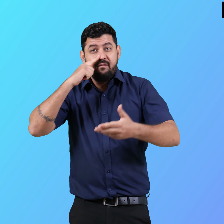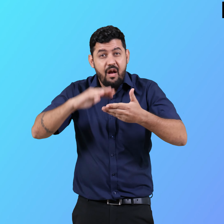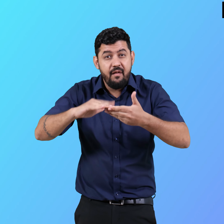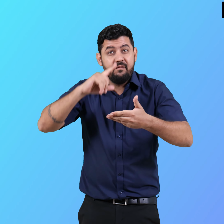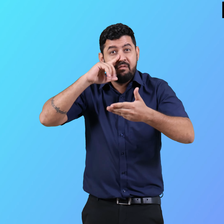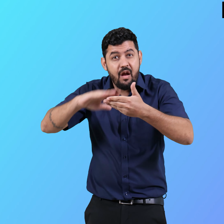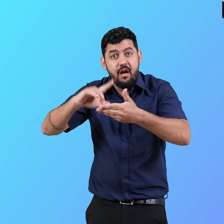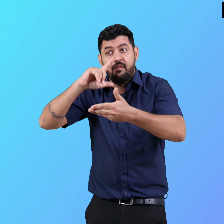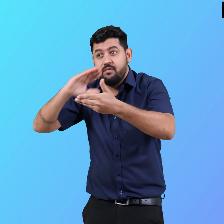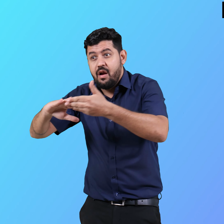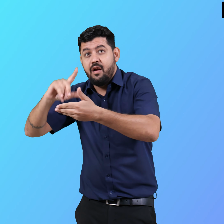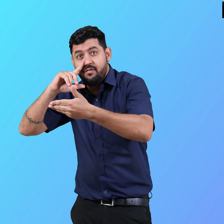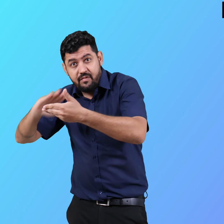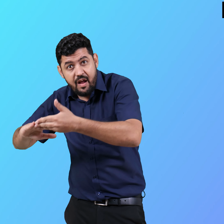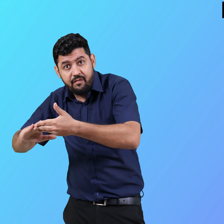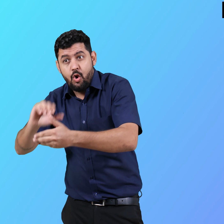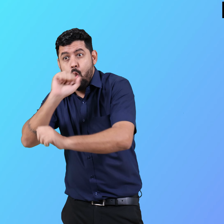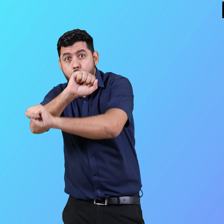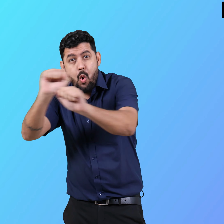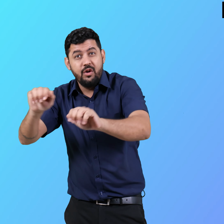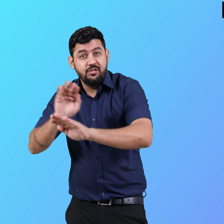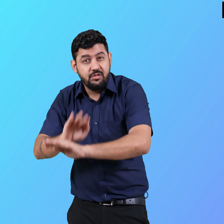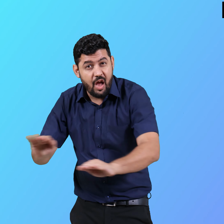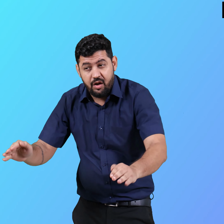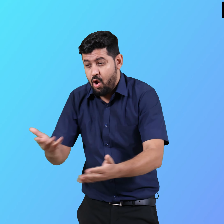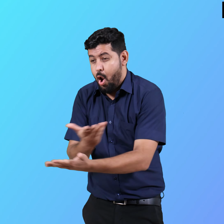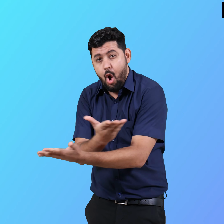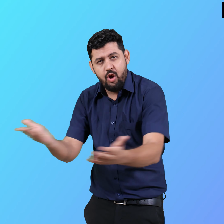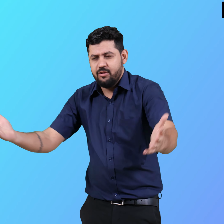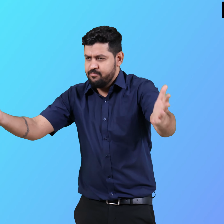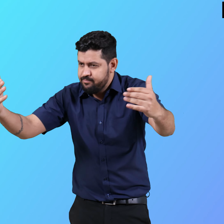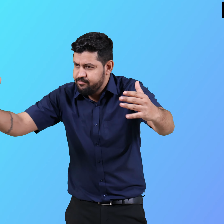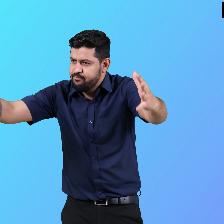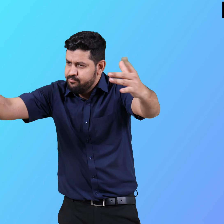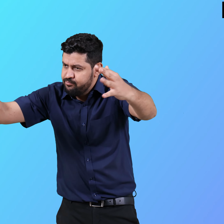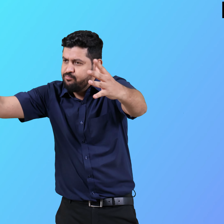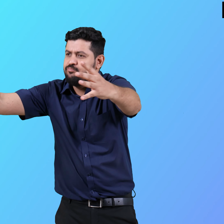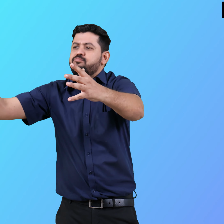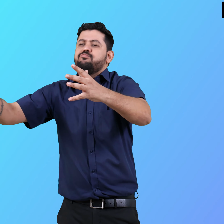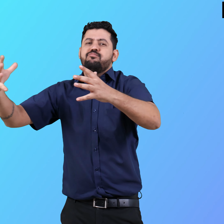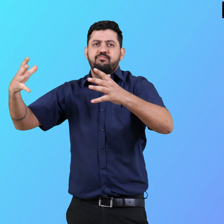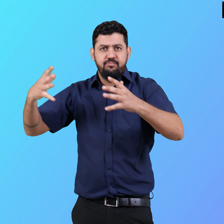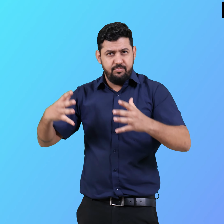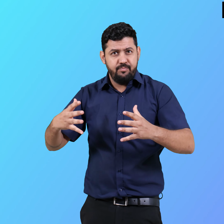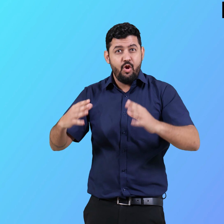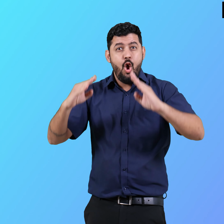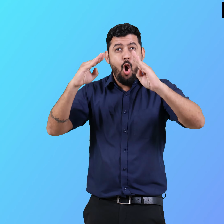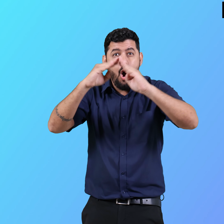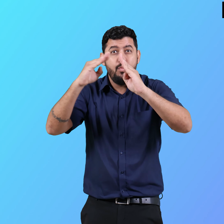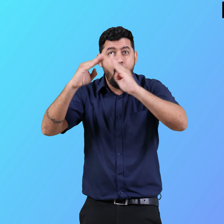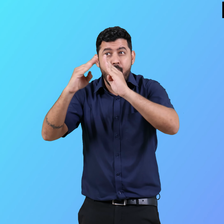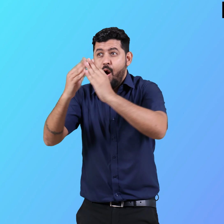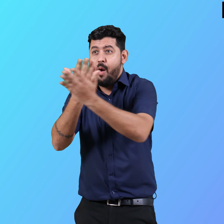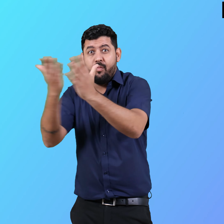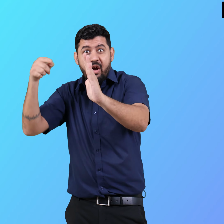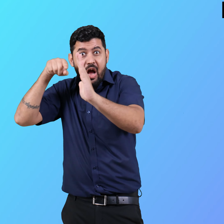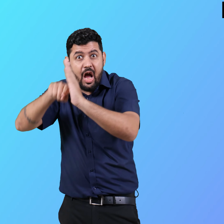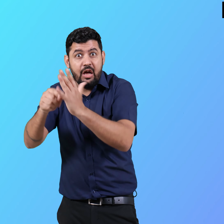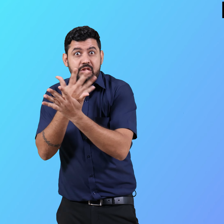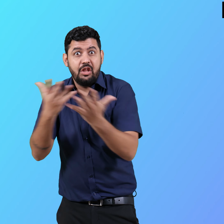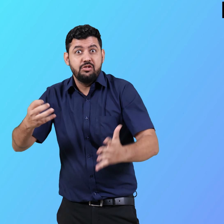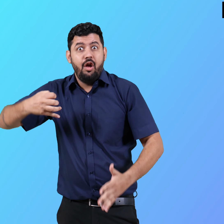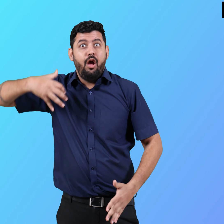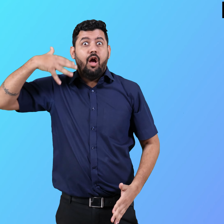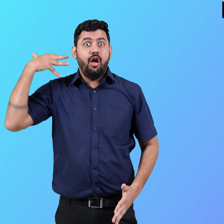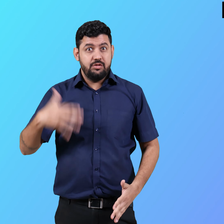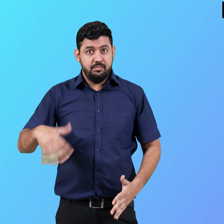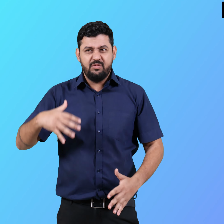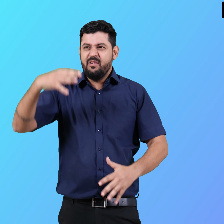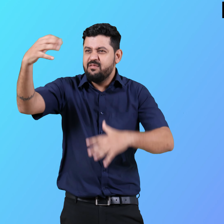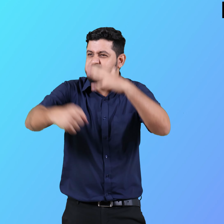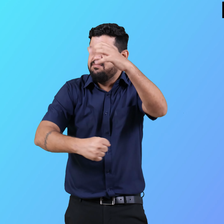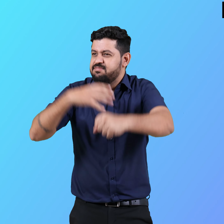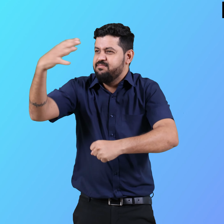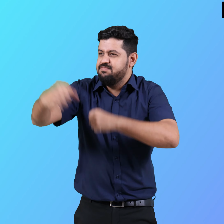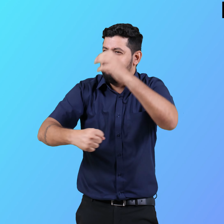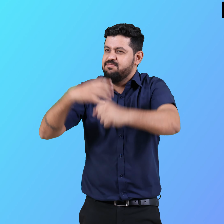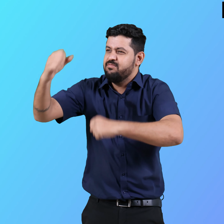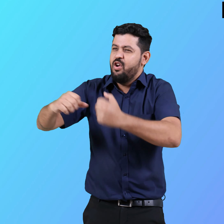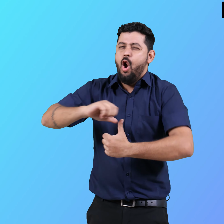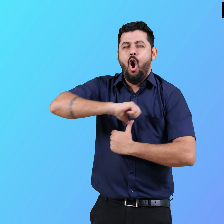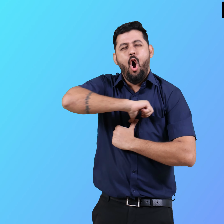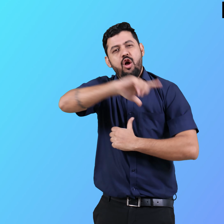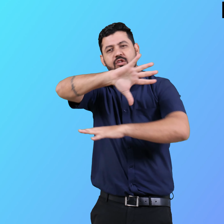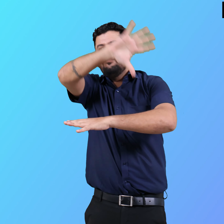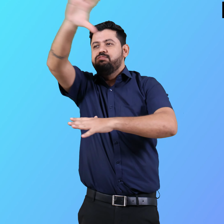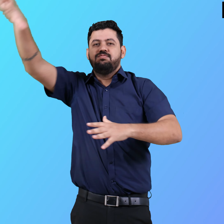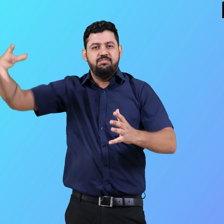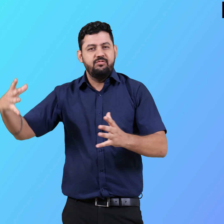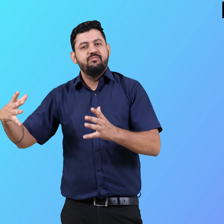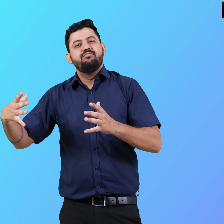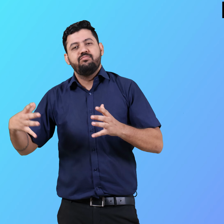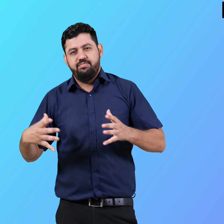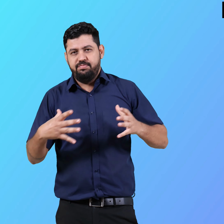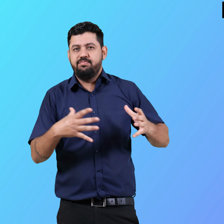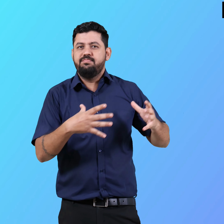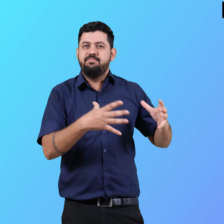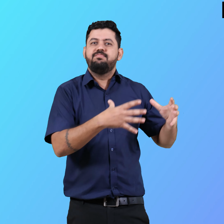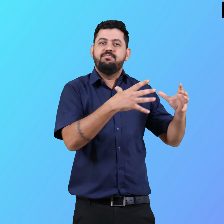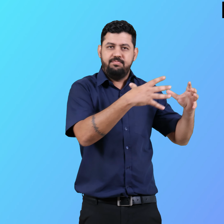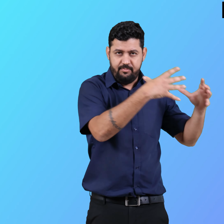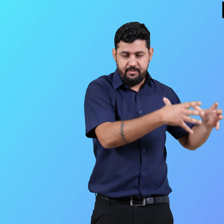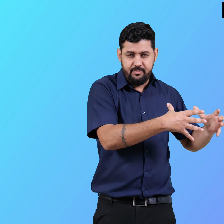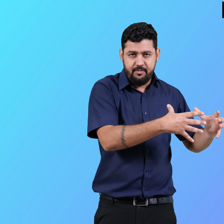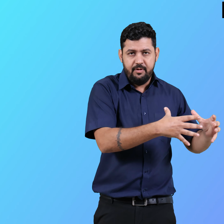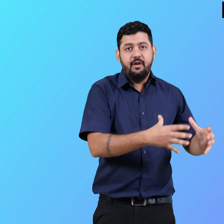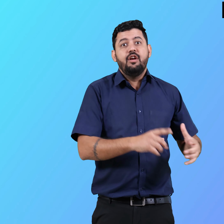They took everything of value the people there owned. They even took their wives, their children and everything in their houses.